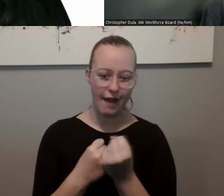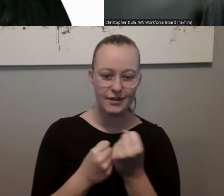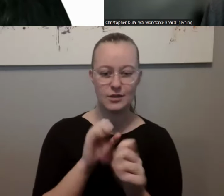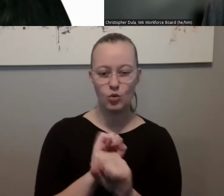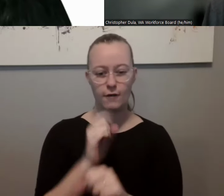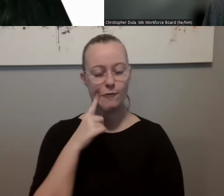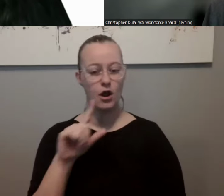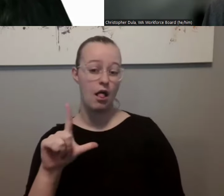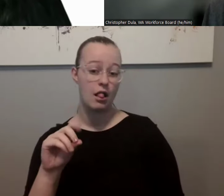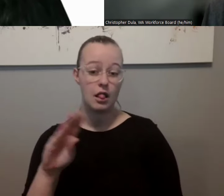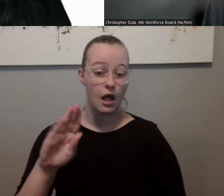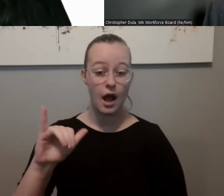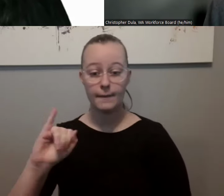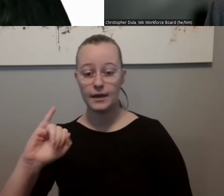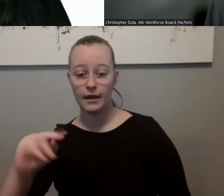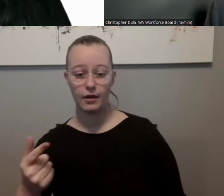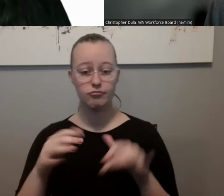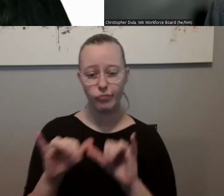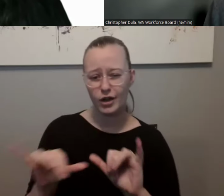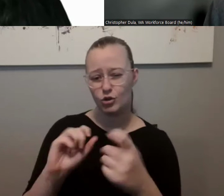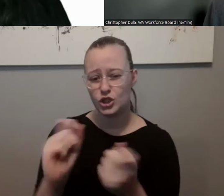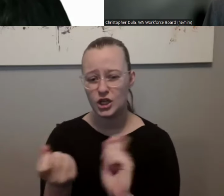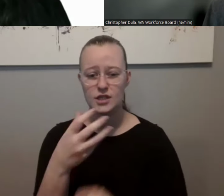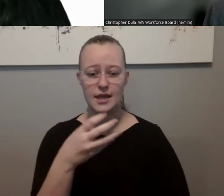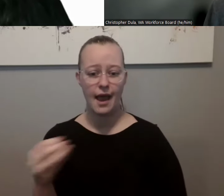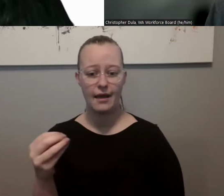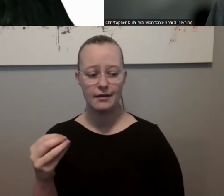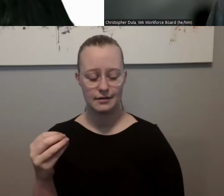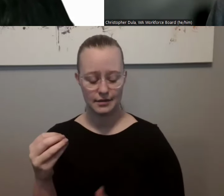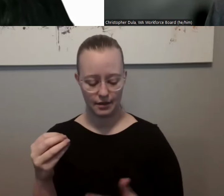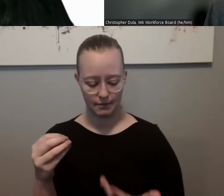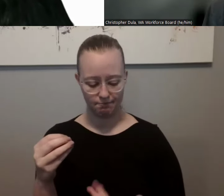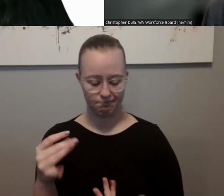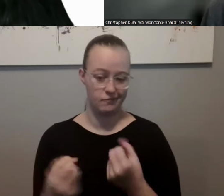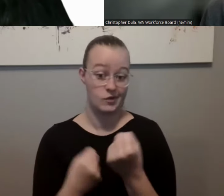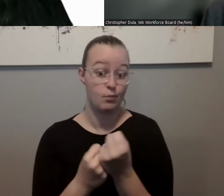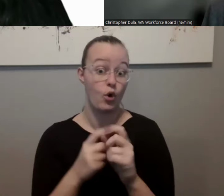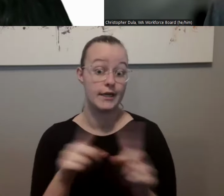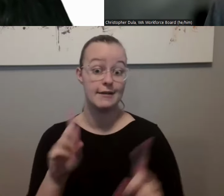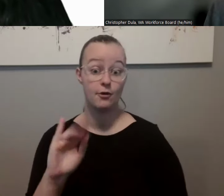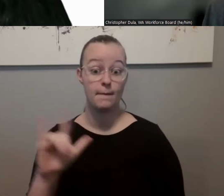lobbying, regulatory changes and also a you know, supporting different bills being